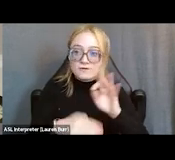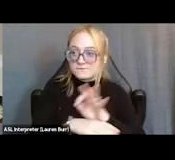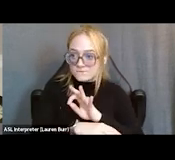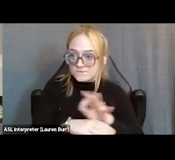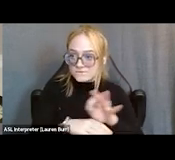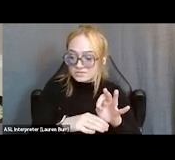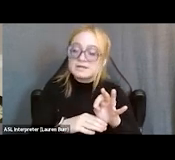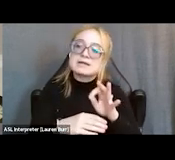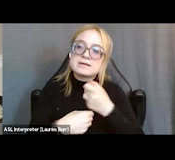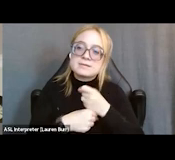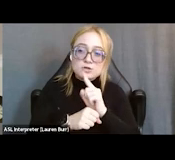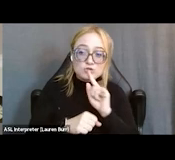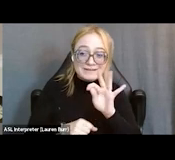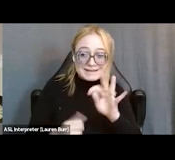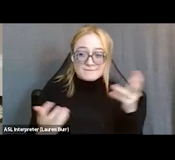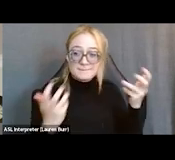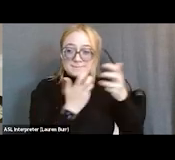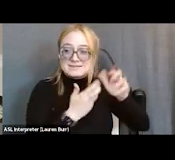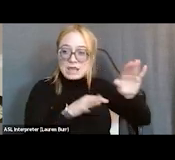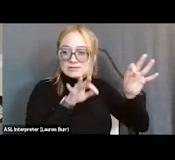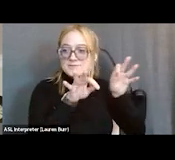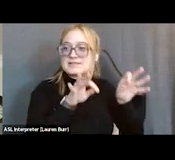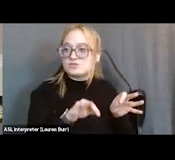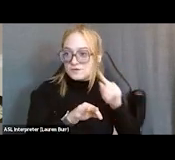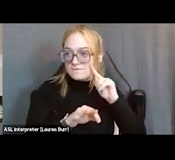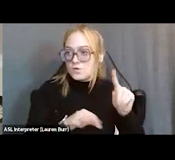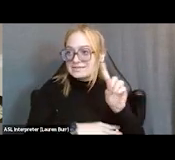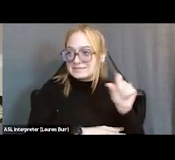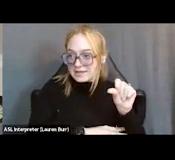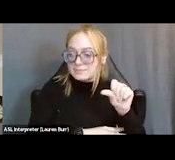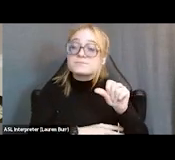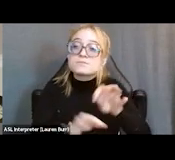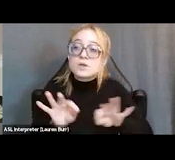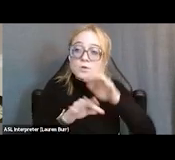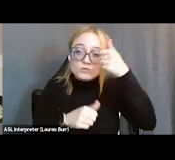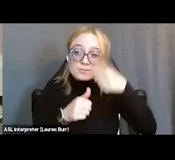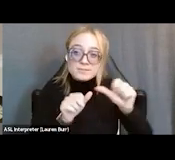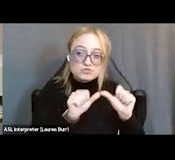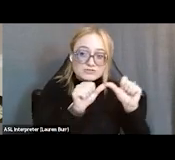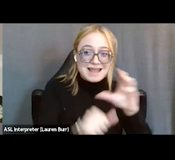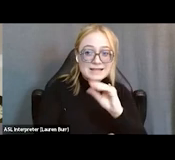definitions of disability, it's also very important to remember duration and severity are very important.